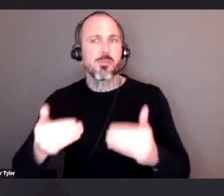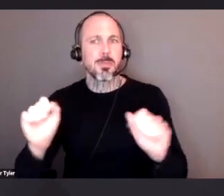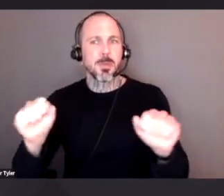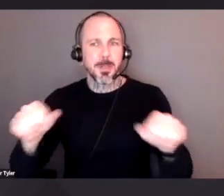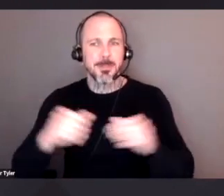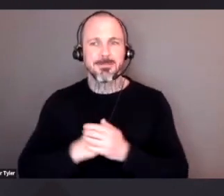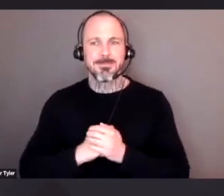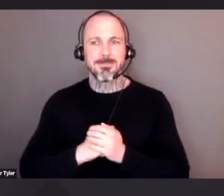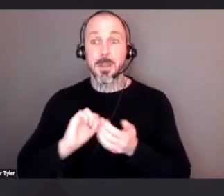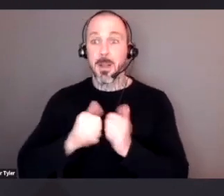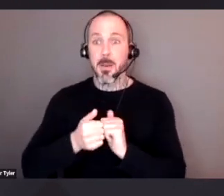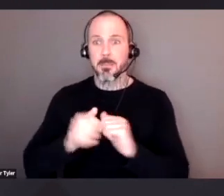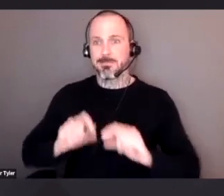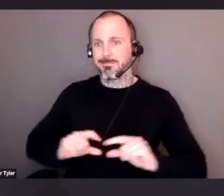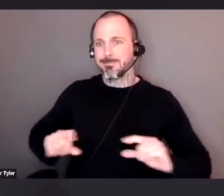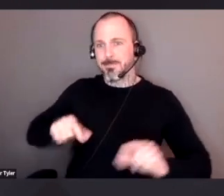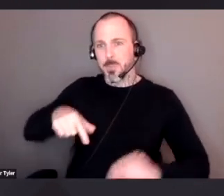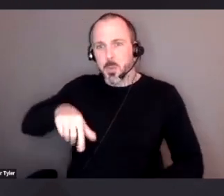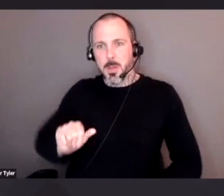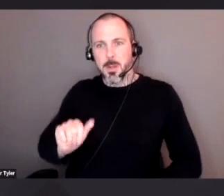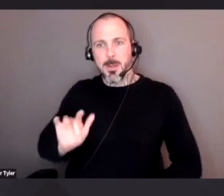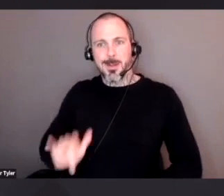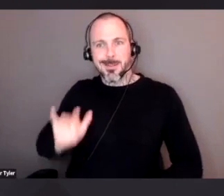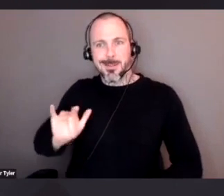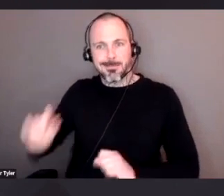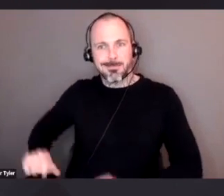We will cover them during the Q and A session at the end of today's webinar.